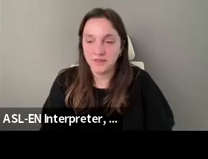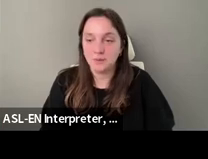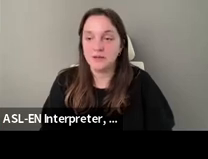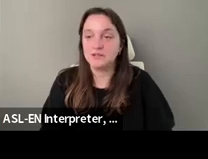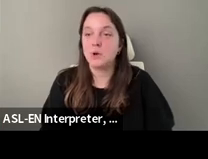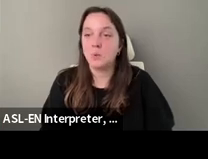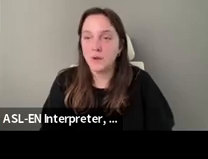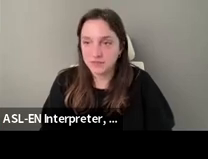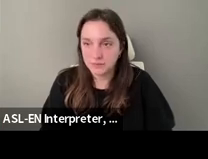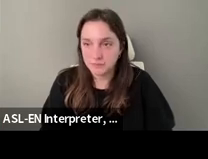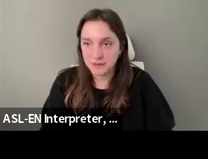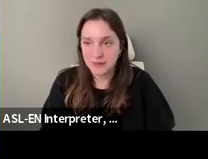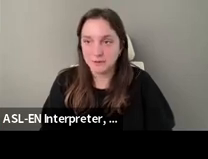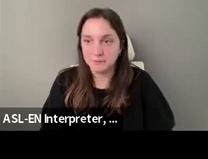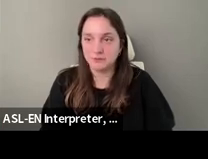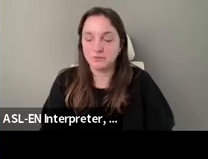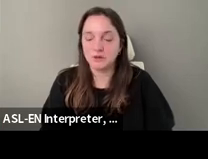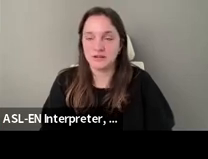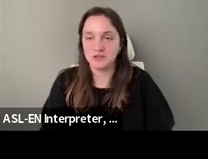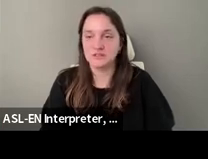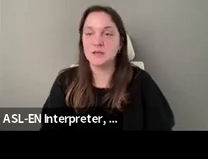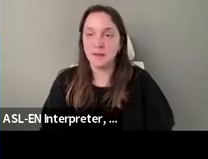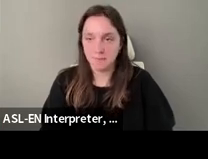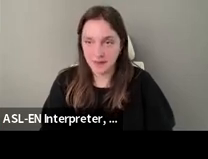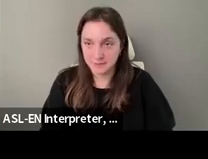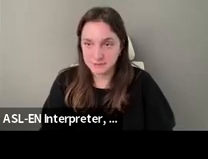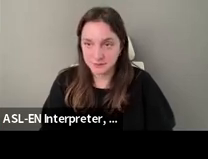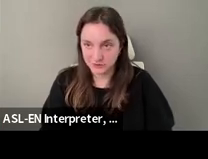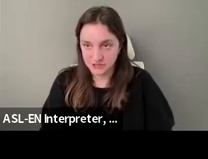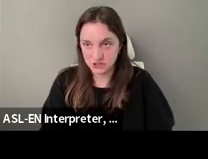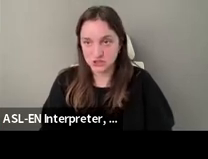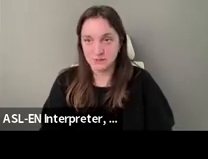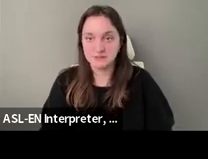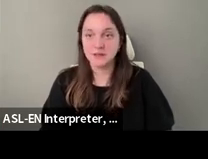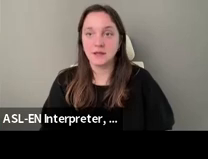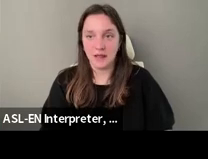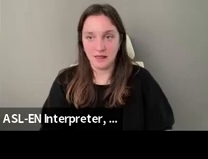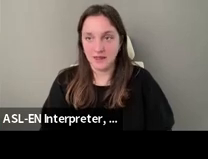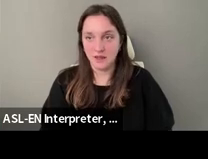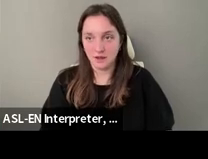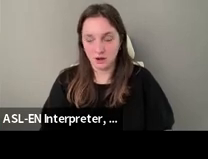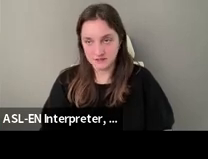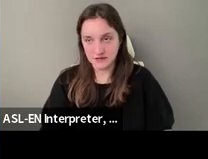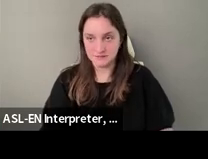build connections, being able to build relationships, and they